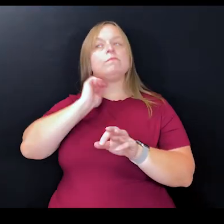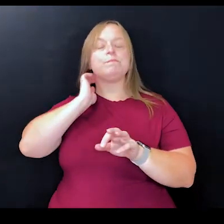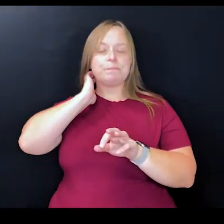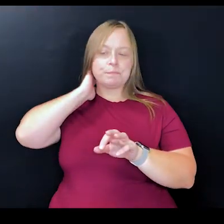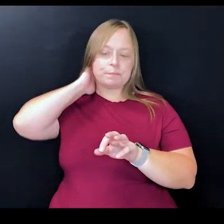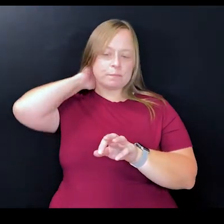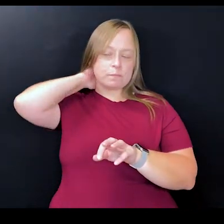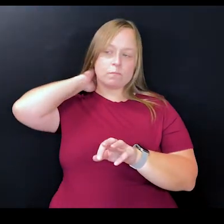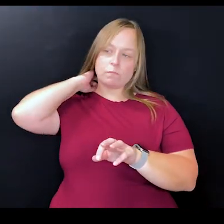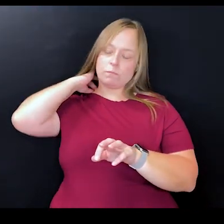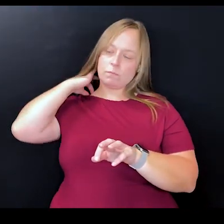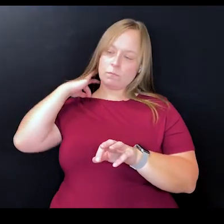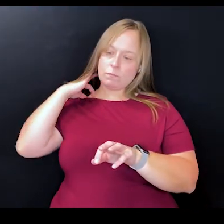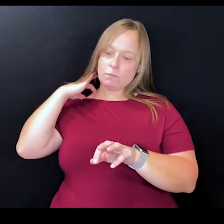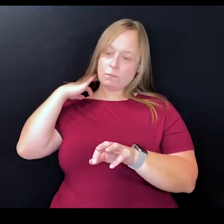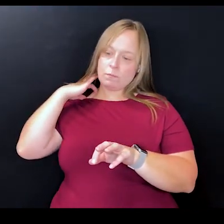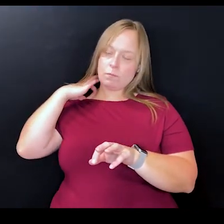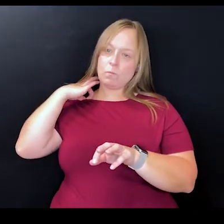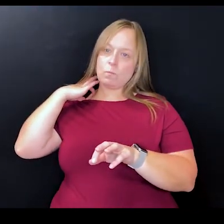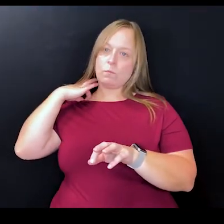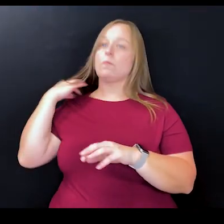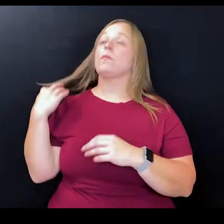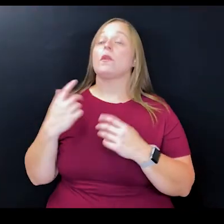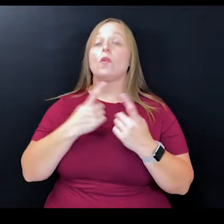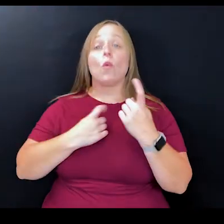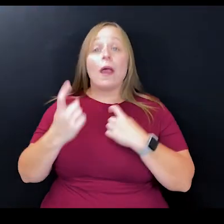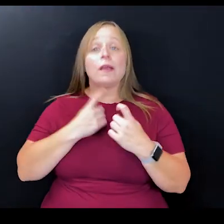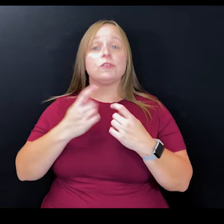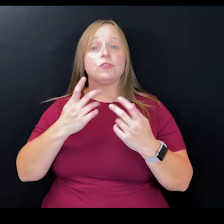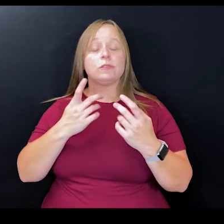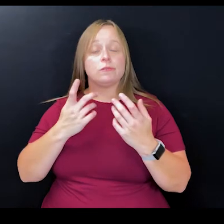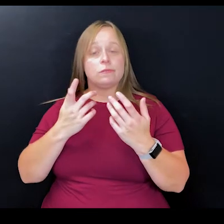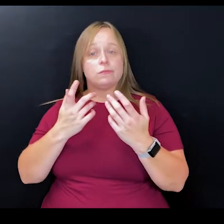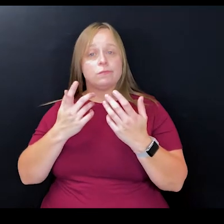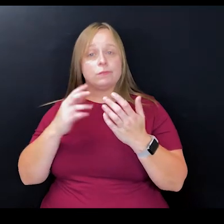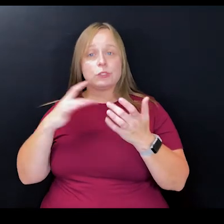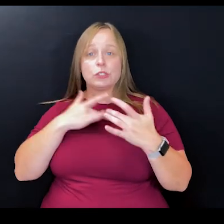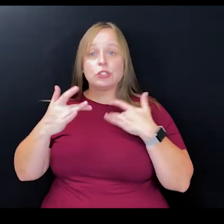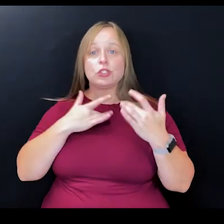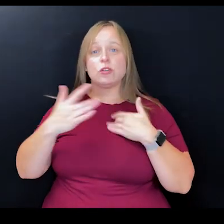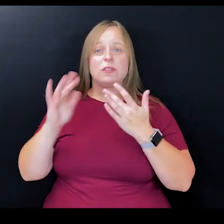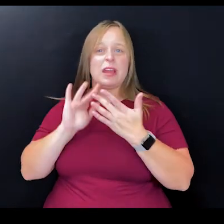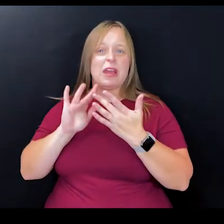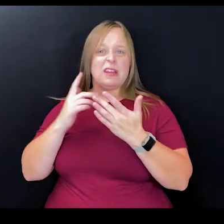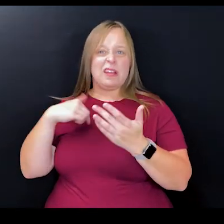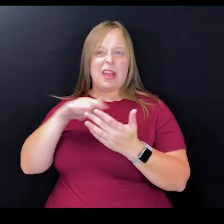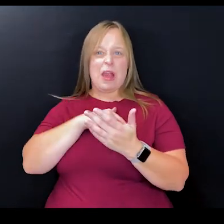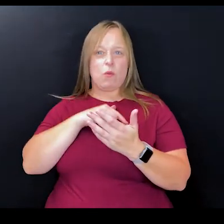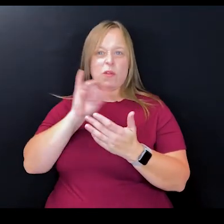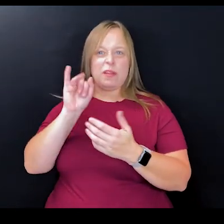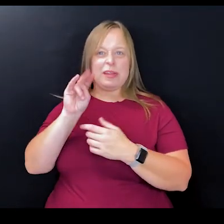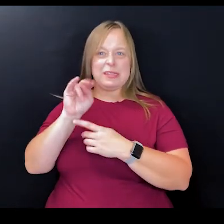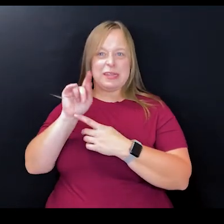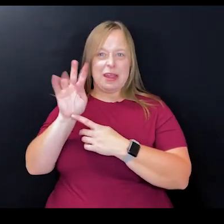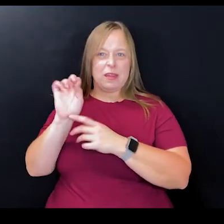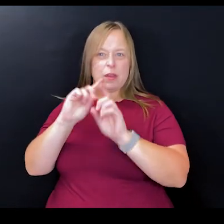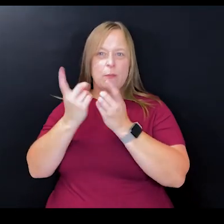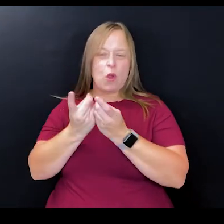If there are questions, concerns, legal issues that come up, anyone can contact our intake department.